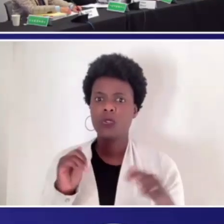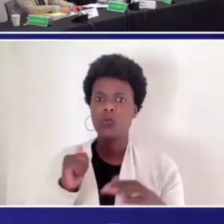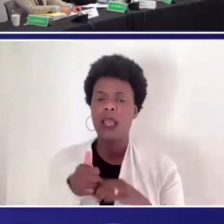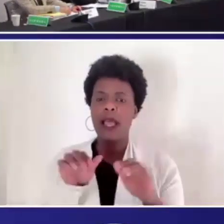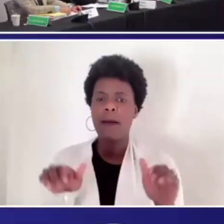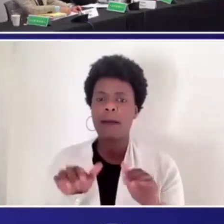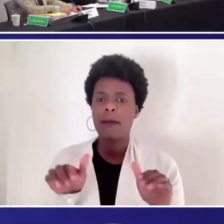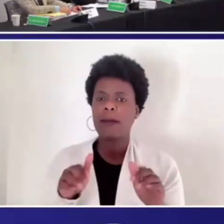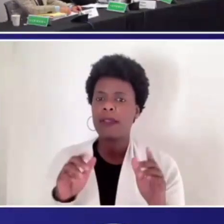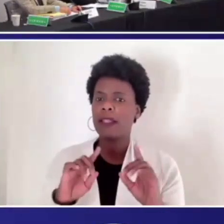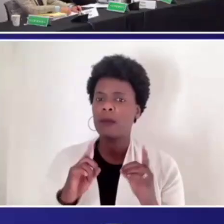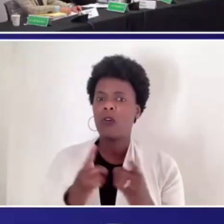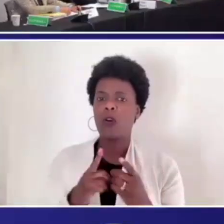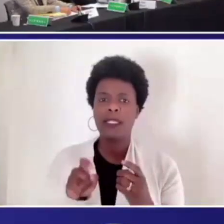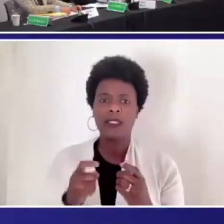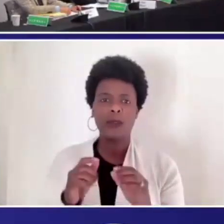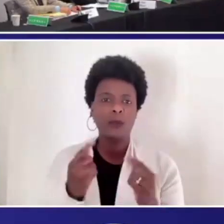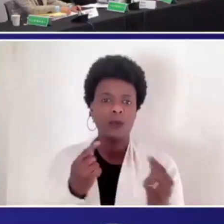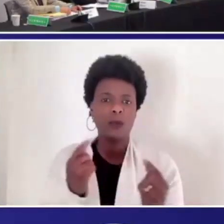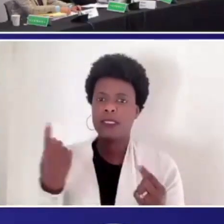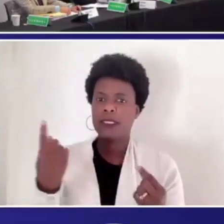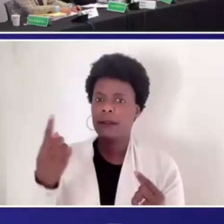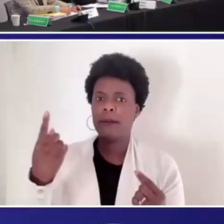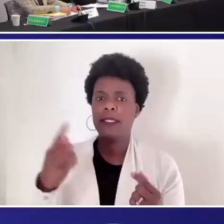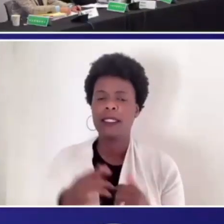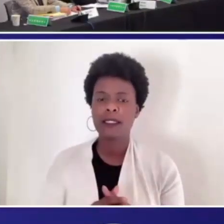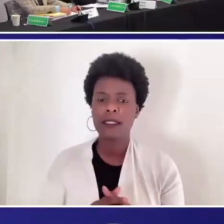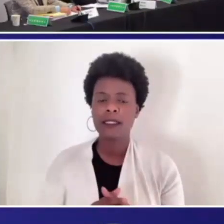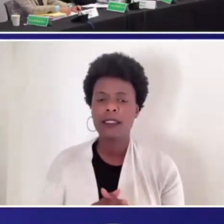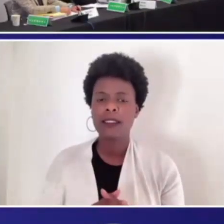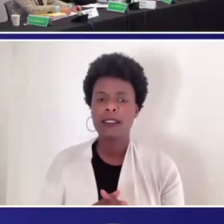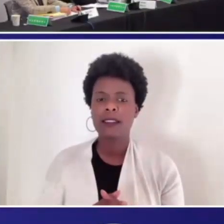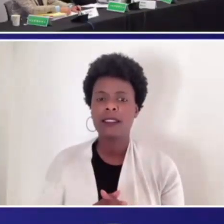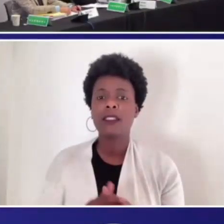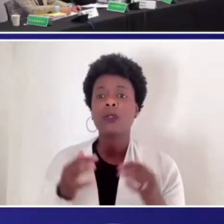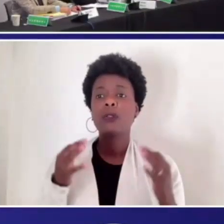do something. And so what we generally decided was to say, well,